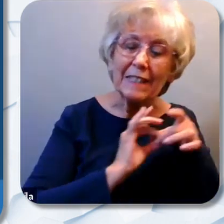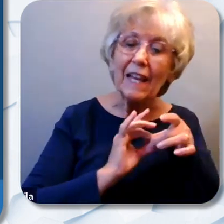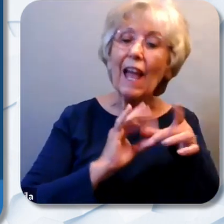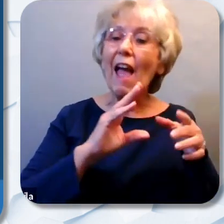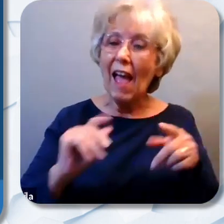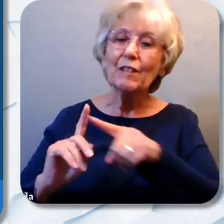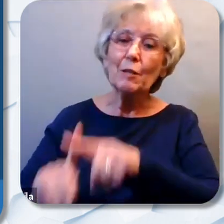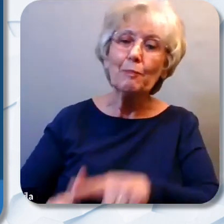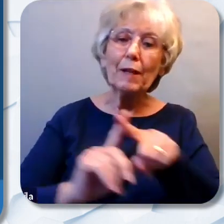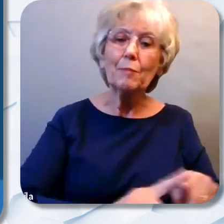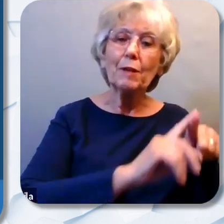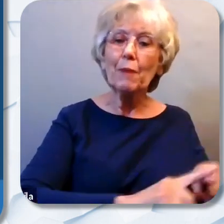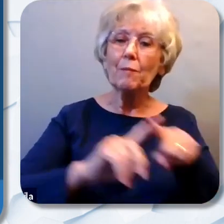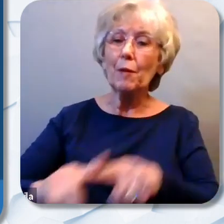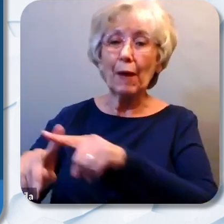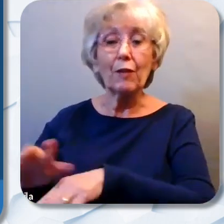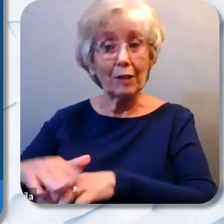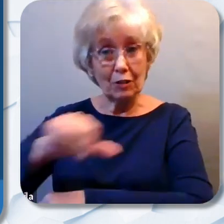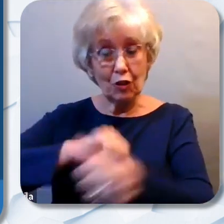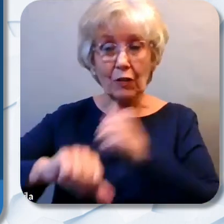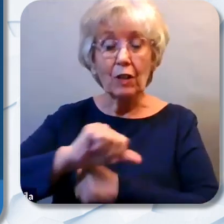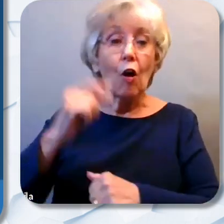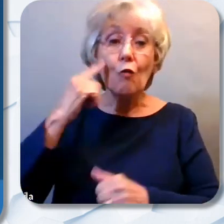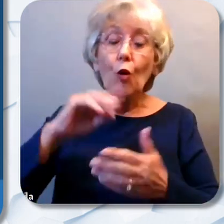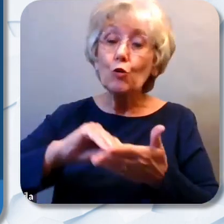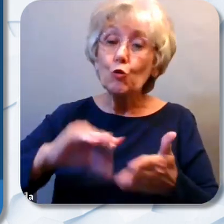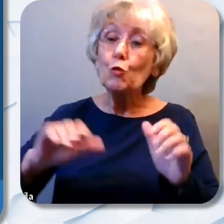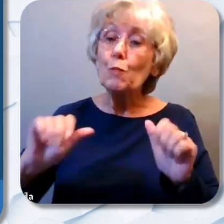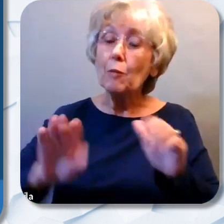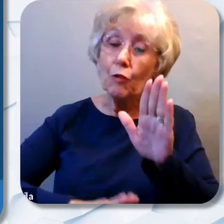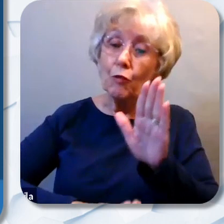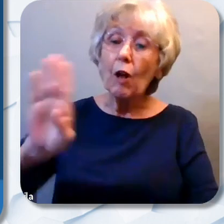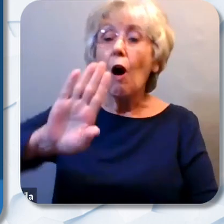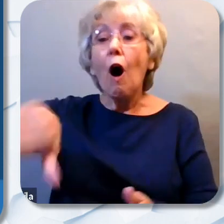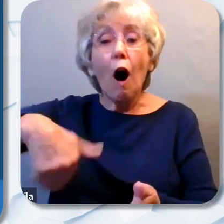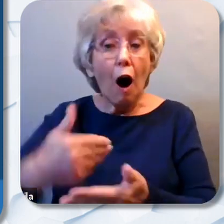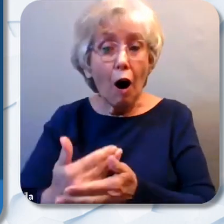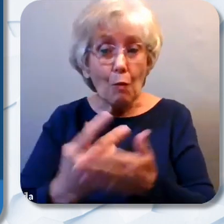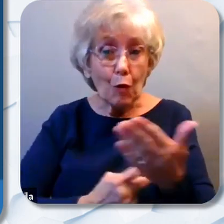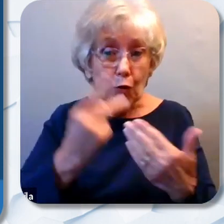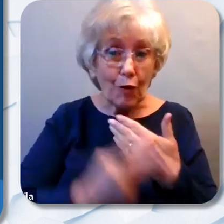to thrive all our programs and services must be implemented and coordinated well.